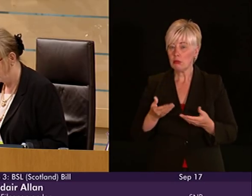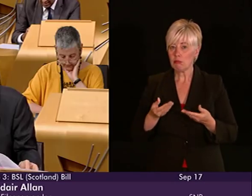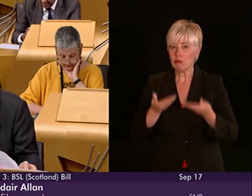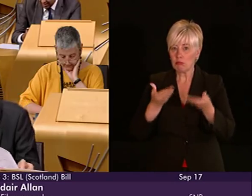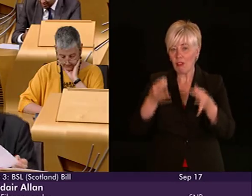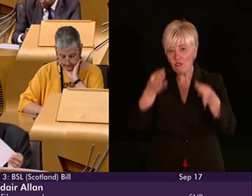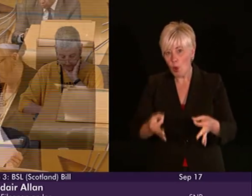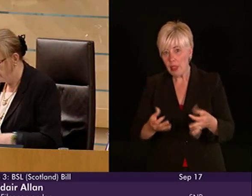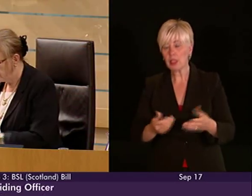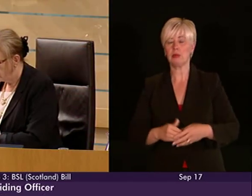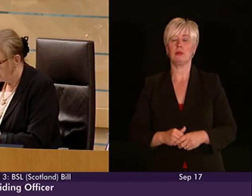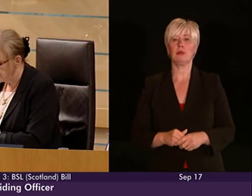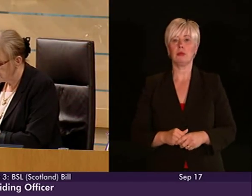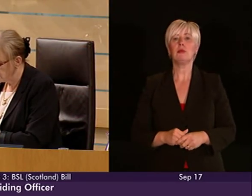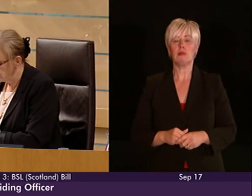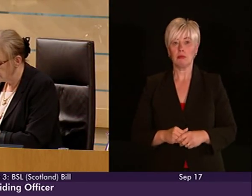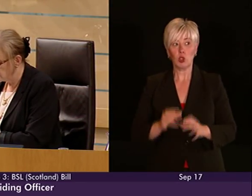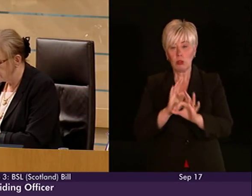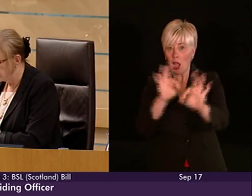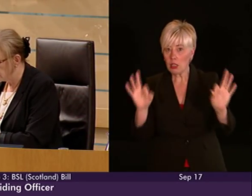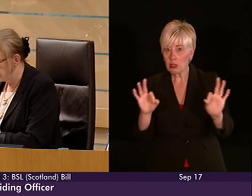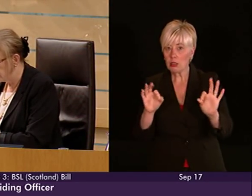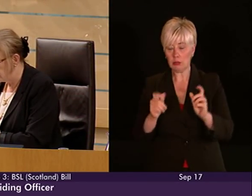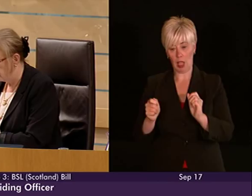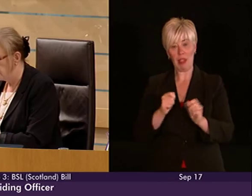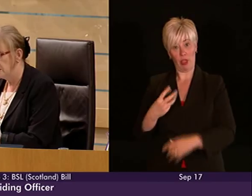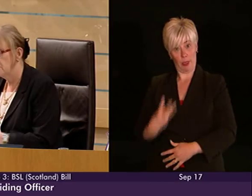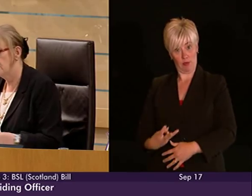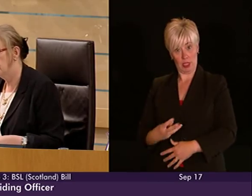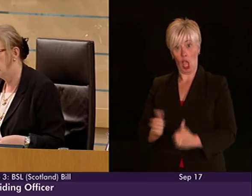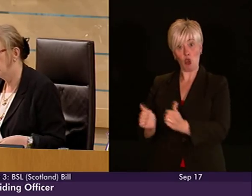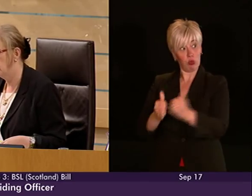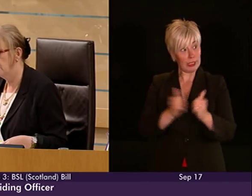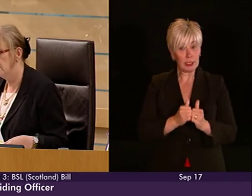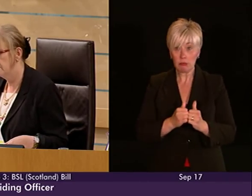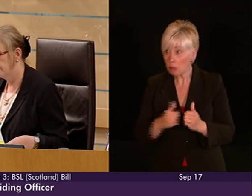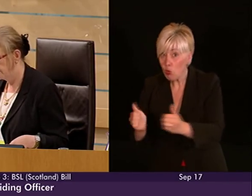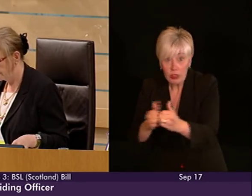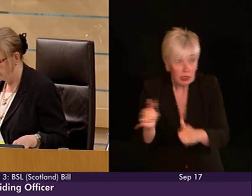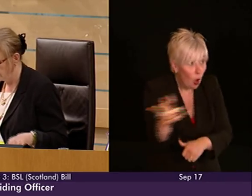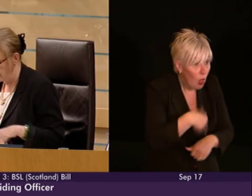Dr Allan: Moved. The Deputy Presiding Officer: The question is, that amendment 3 be agreed to. Are we all agreed? Members: Yes.